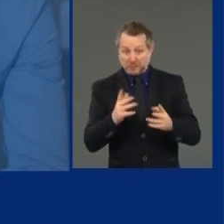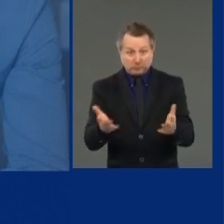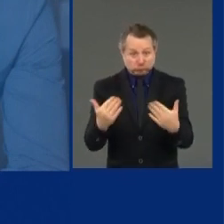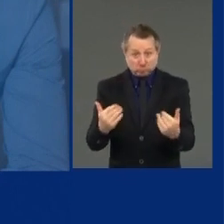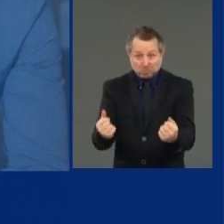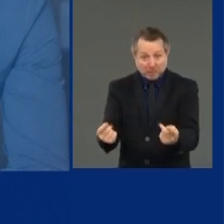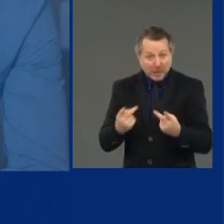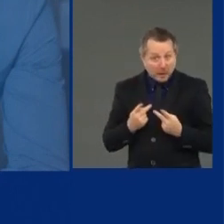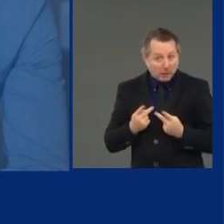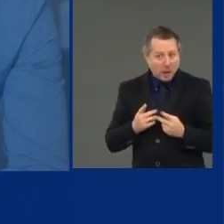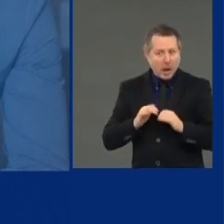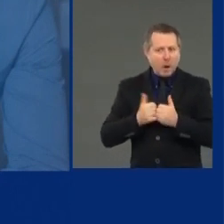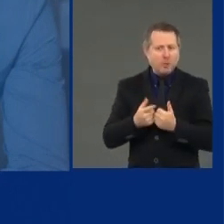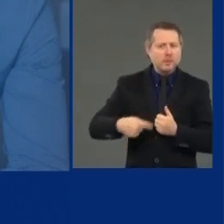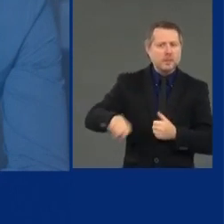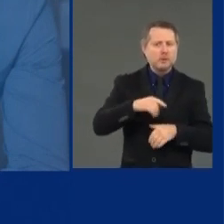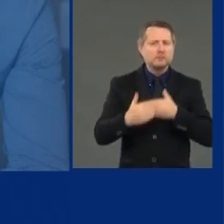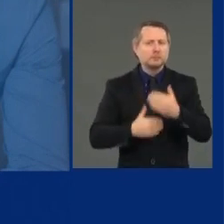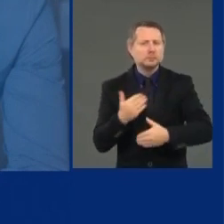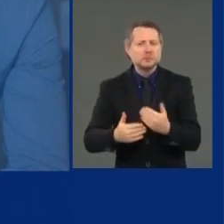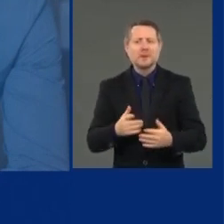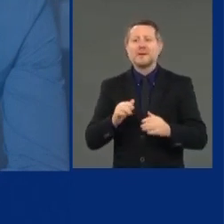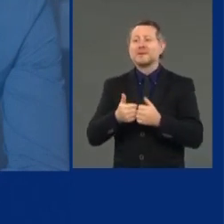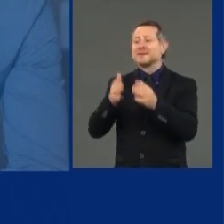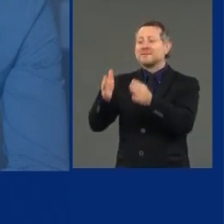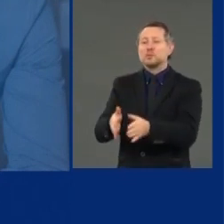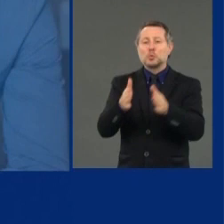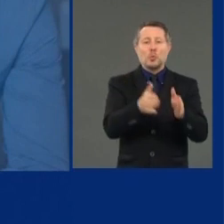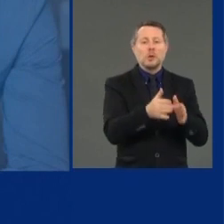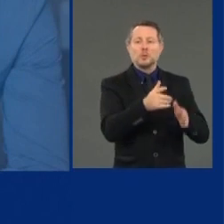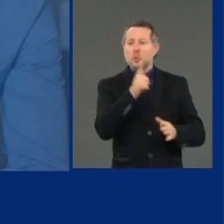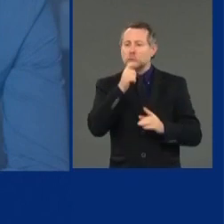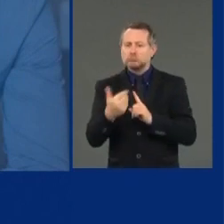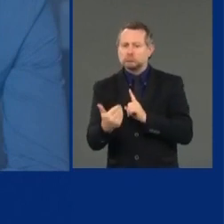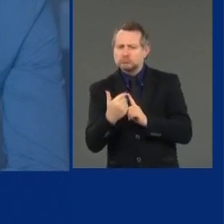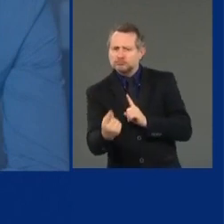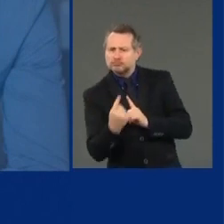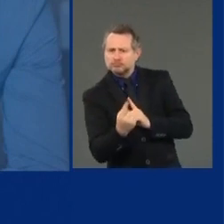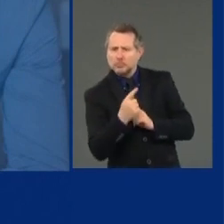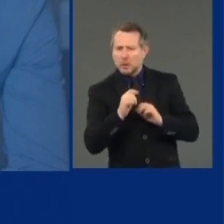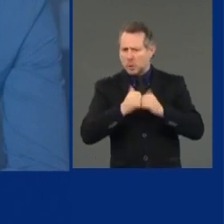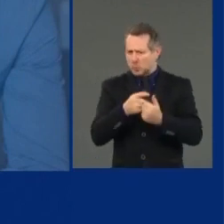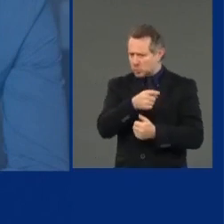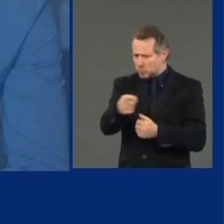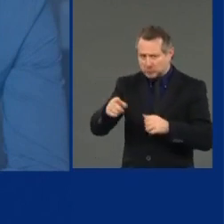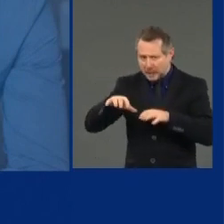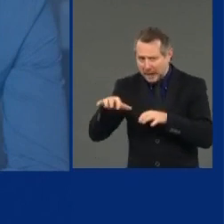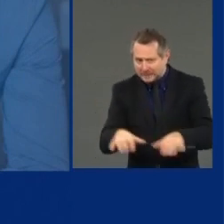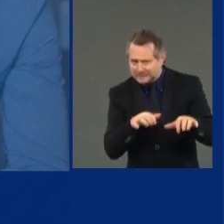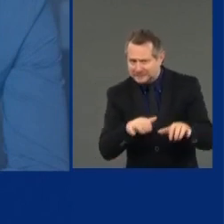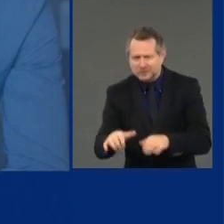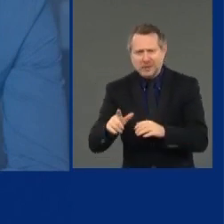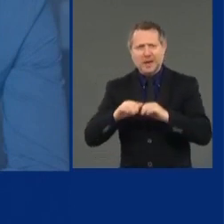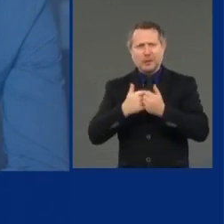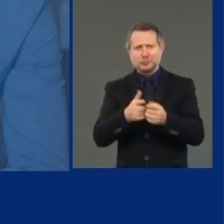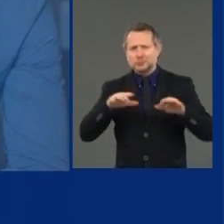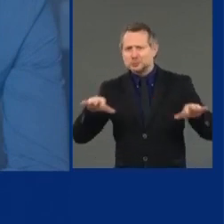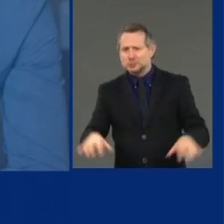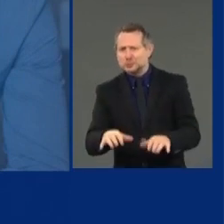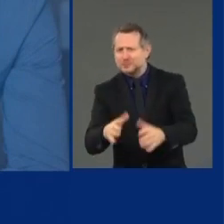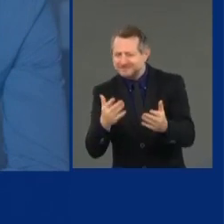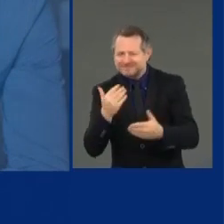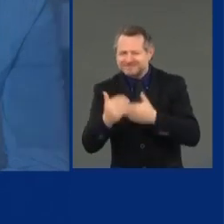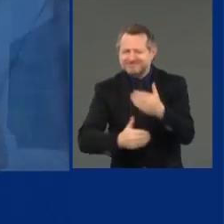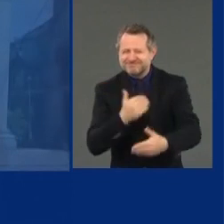PEOPLE COMING BACK PERFORM?